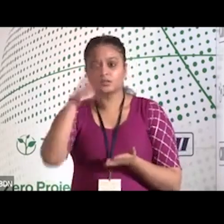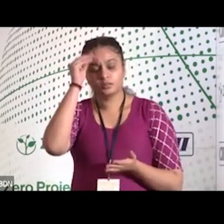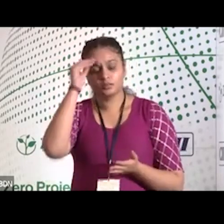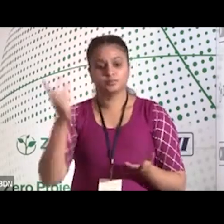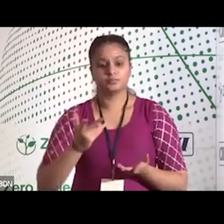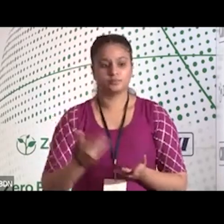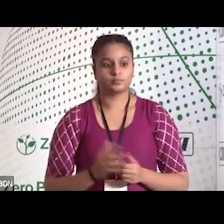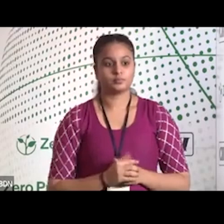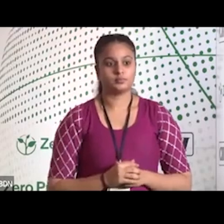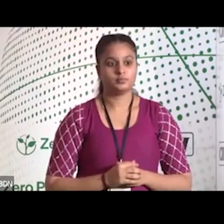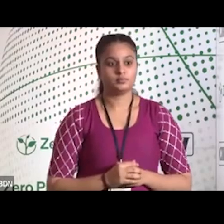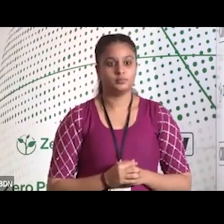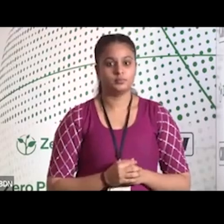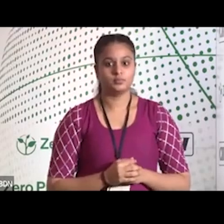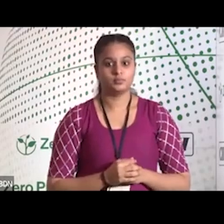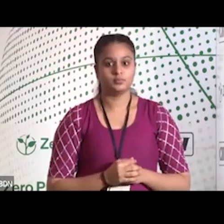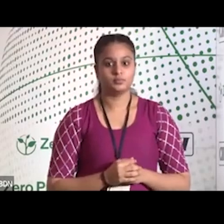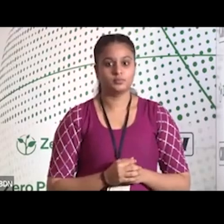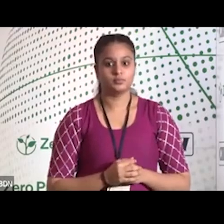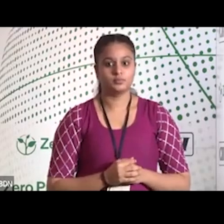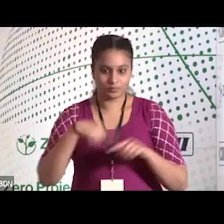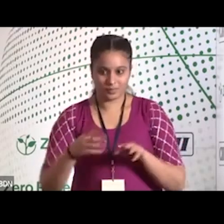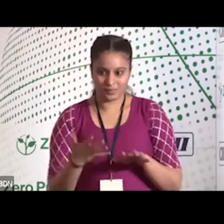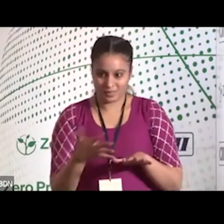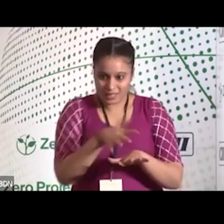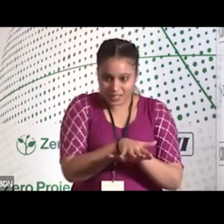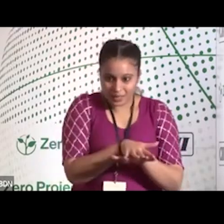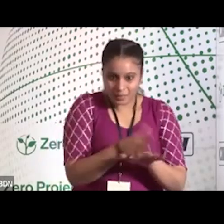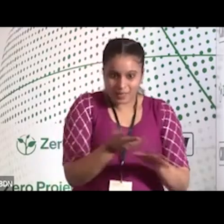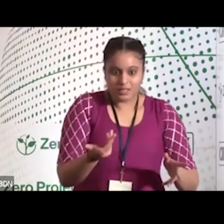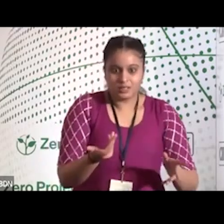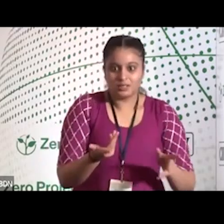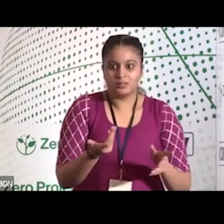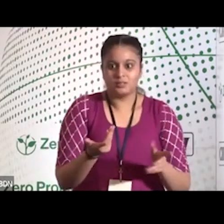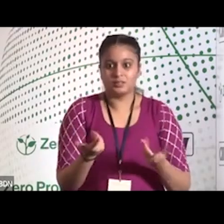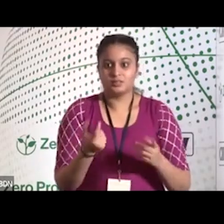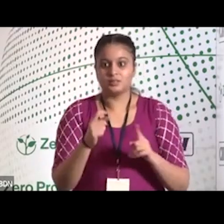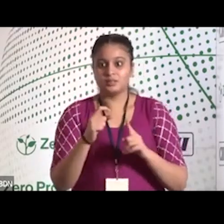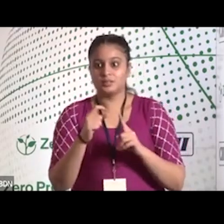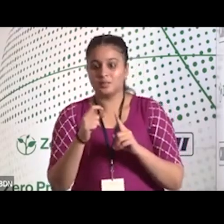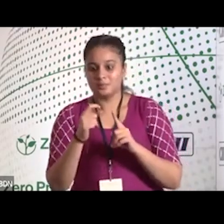has emerged when we have met, you know, whoever I am ready stakeholder